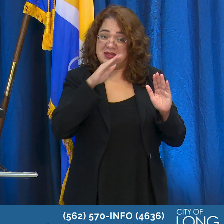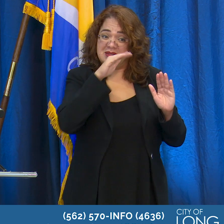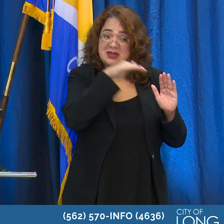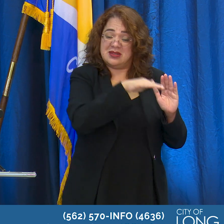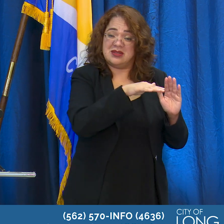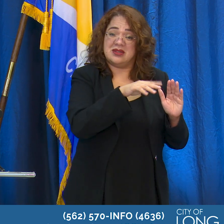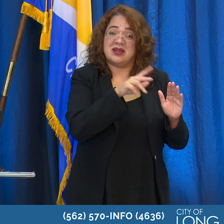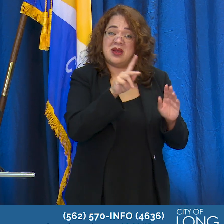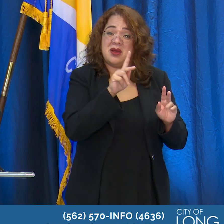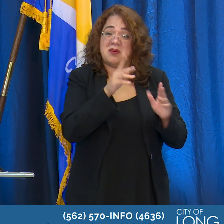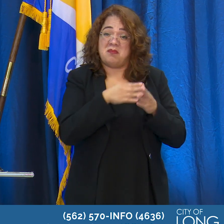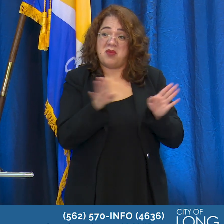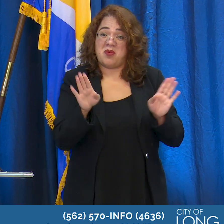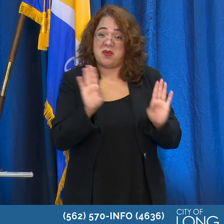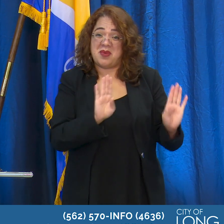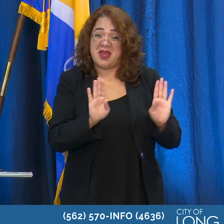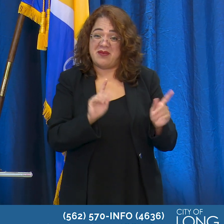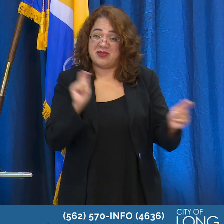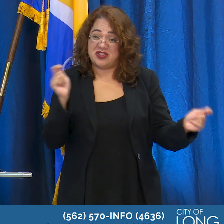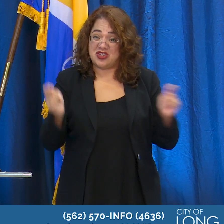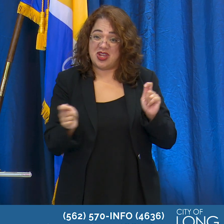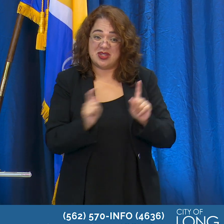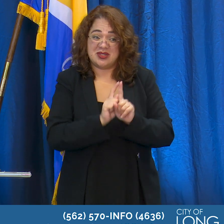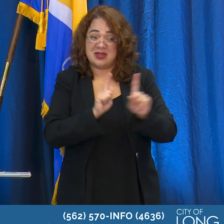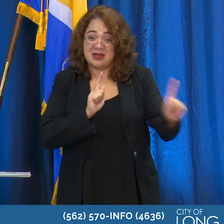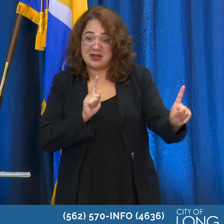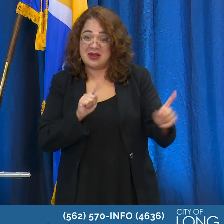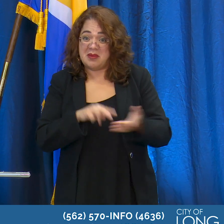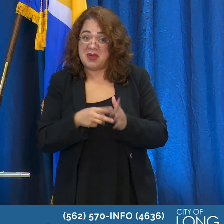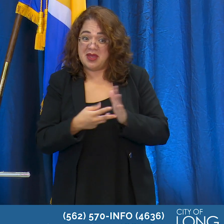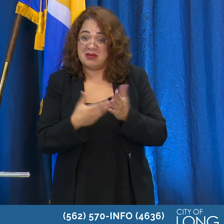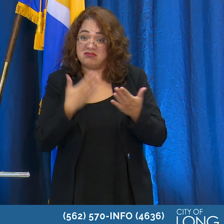changing in regards to physical distancing.